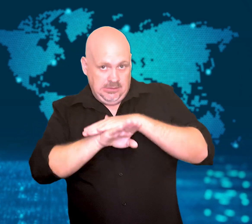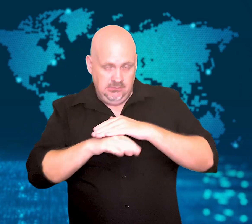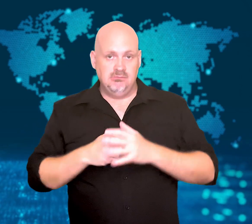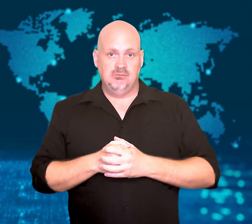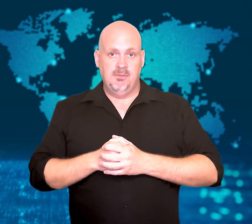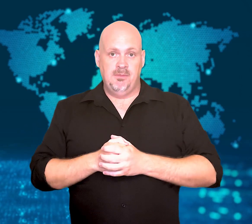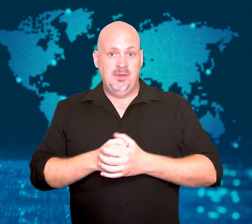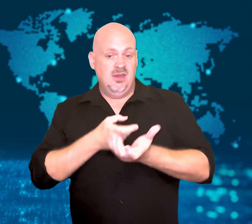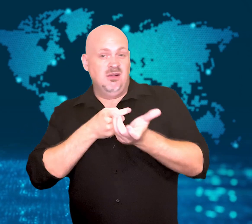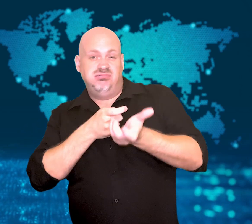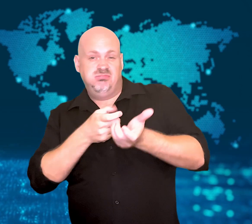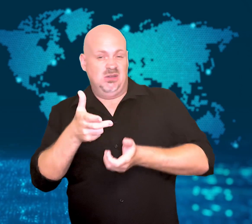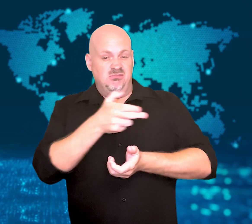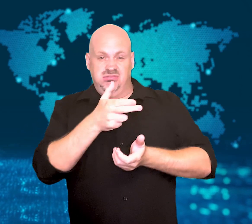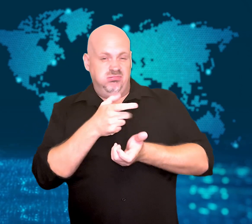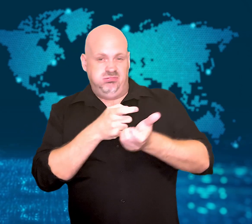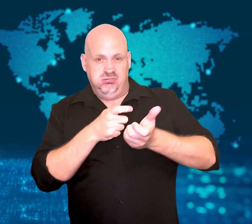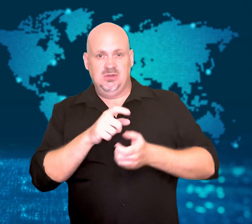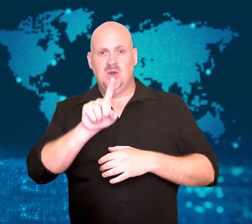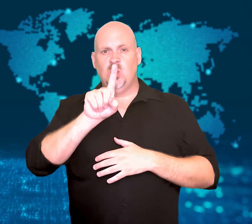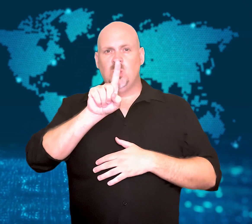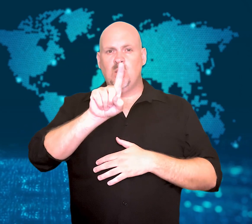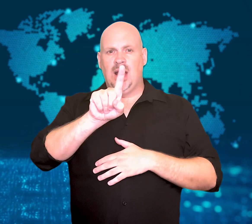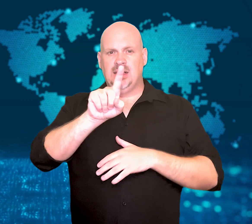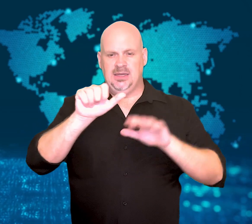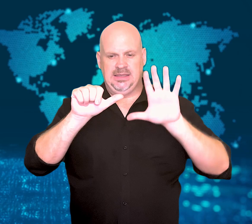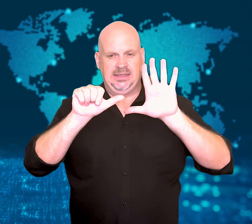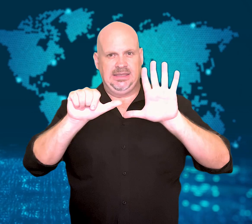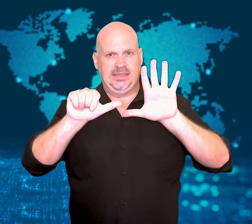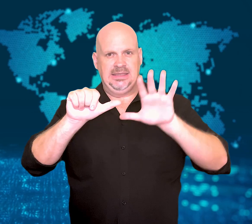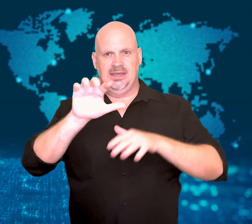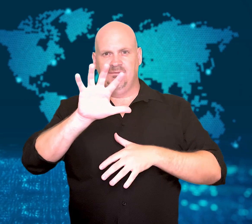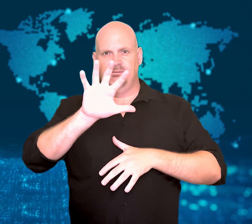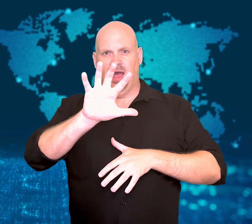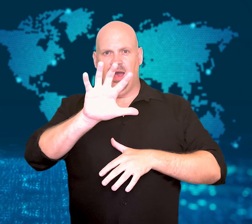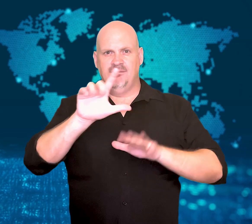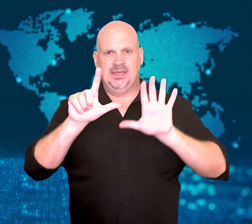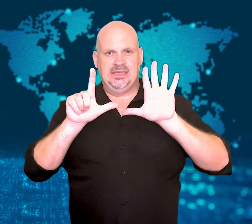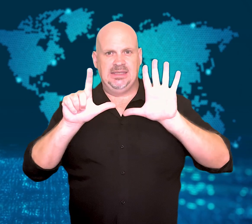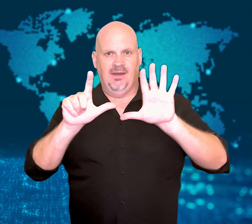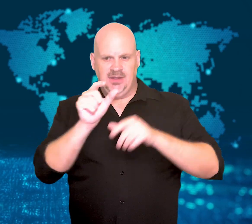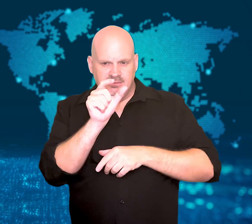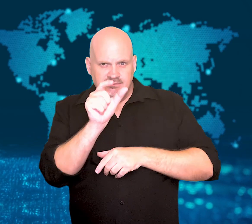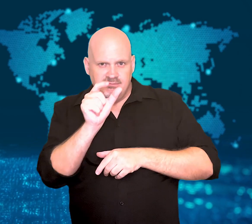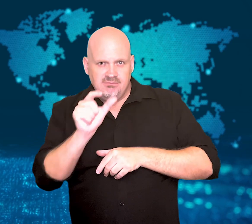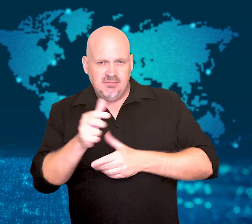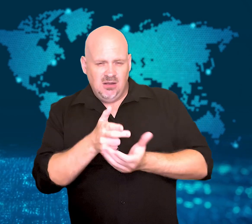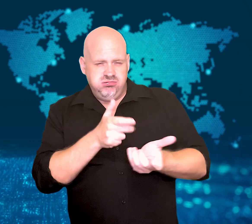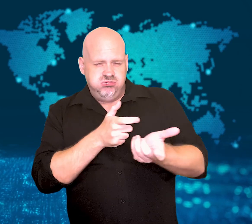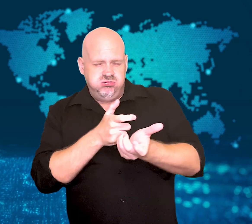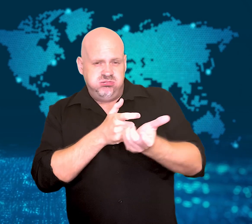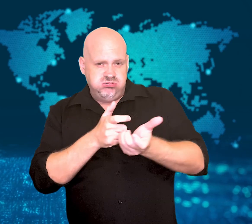He shot at least 1,657 rounds, killing 21 people, including 19 students.